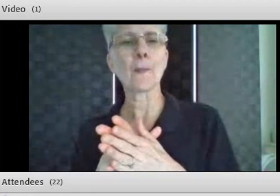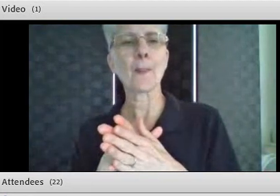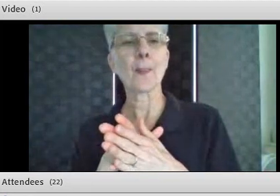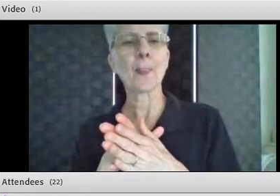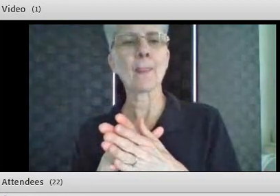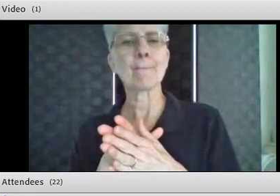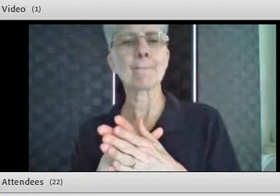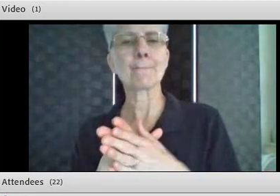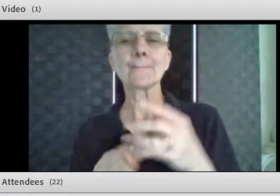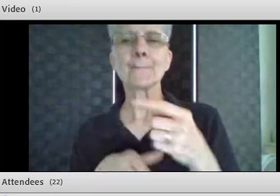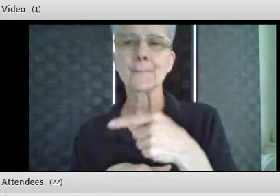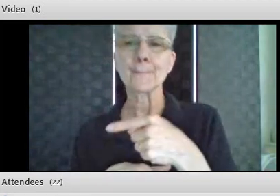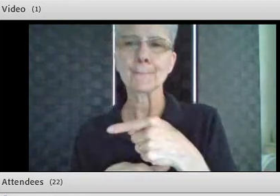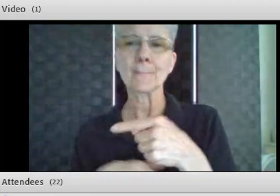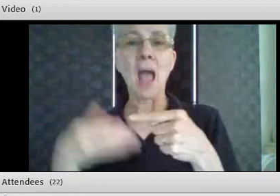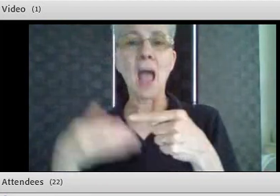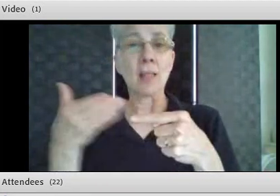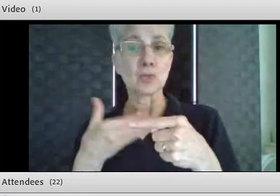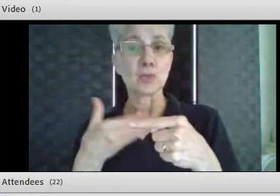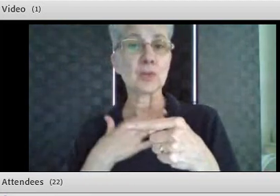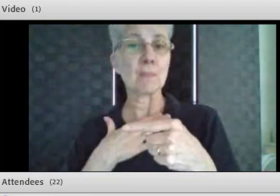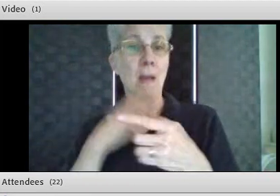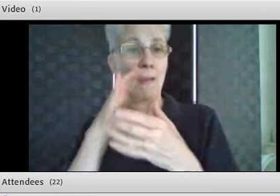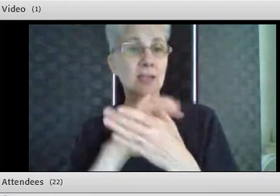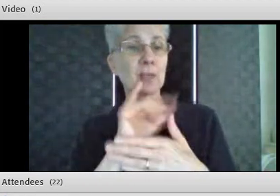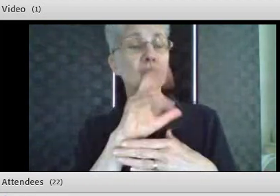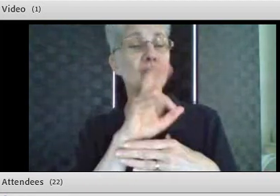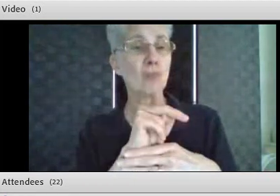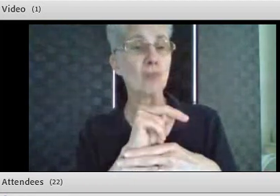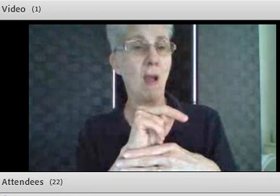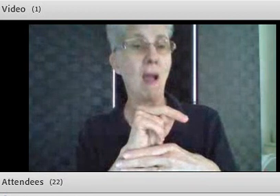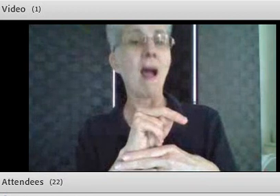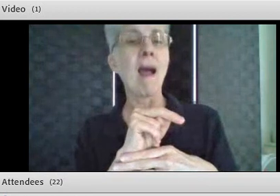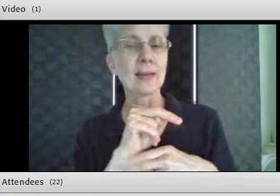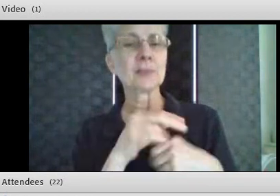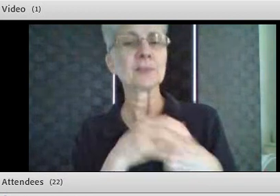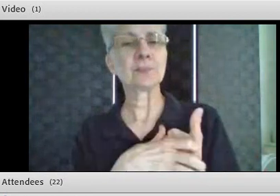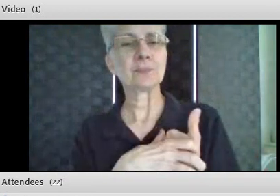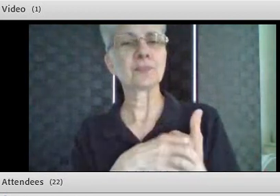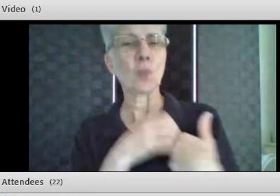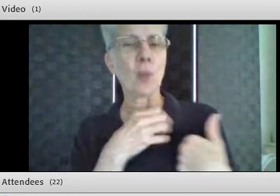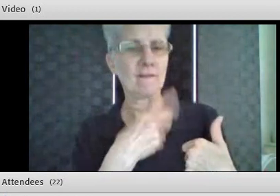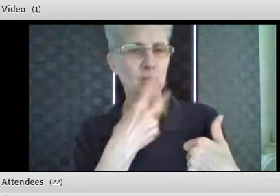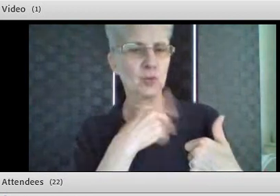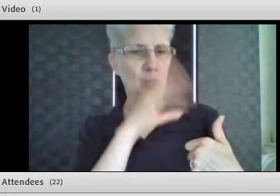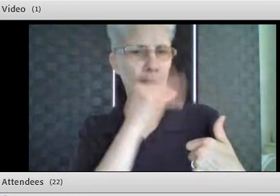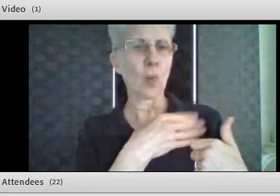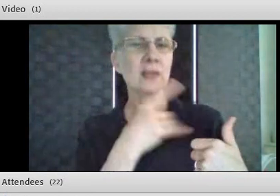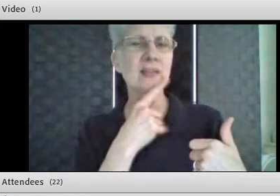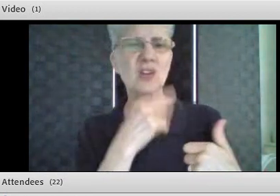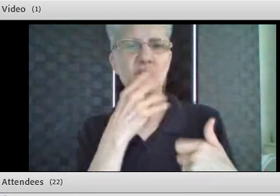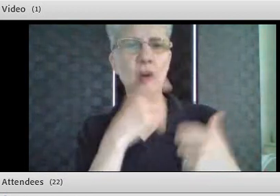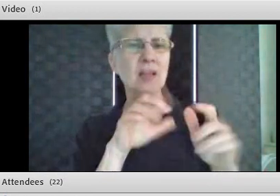So I'll introduce my husband, Ryan Shore. Oh, those are our two little boys right there. Oh, they're so much bigger than that now.